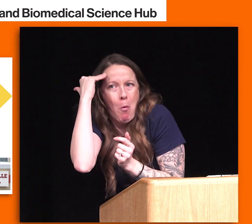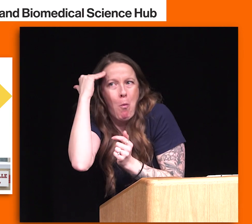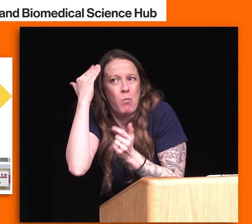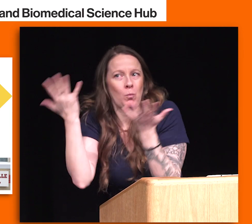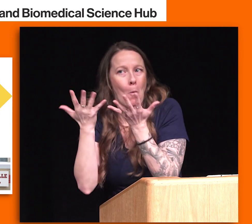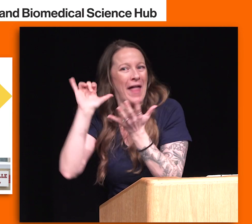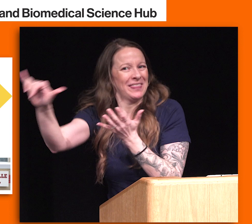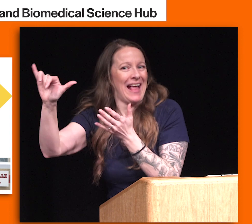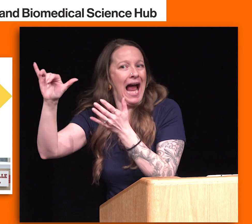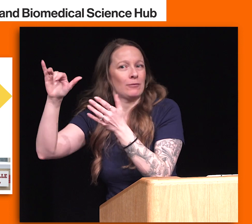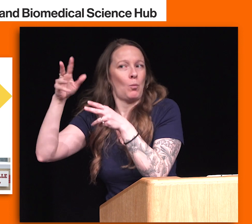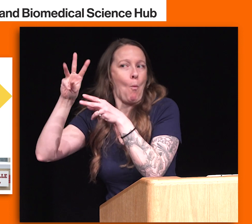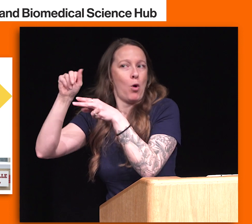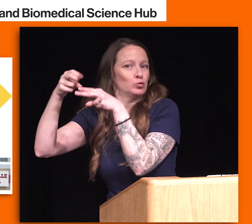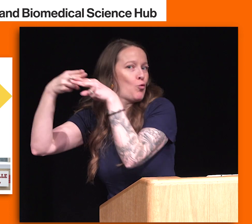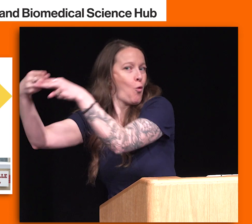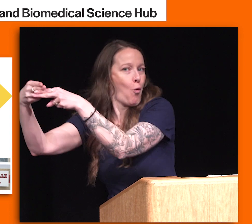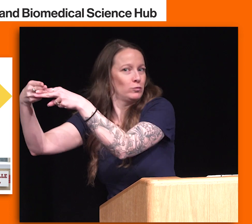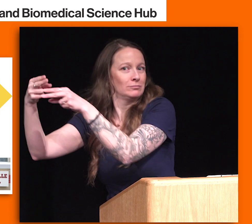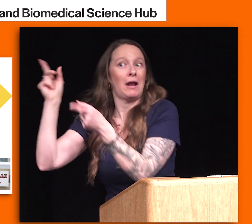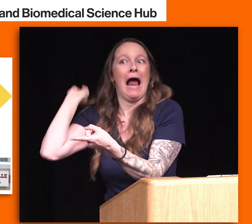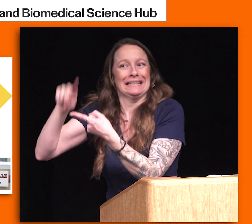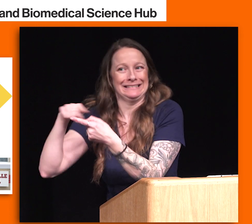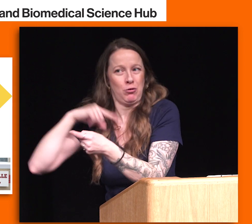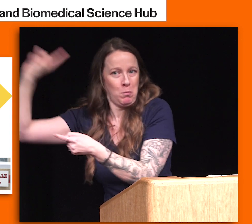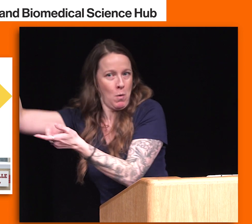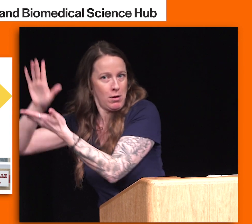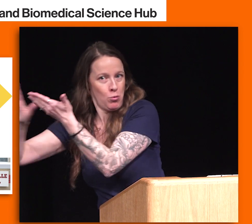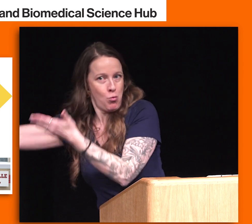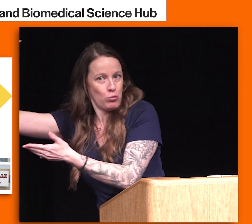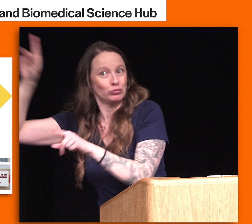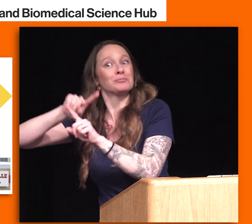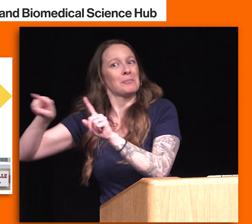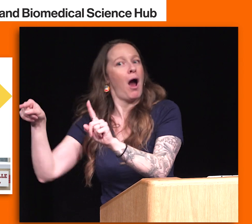and I didn't know what that was called until I went to college.